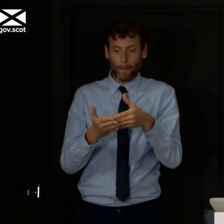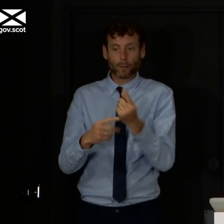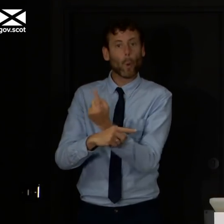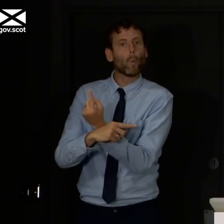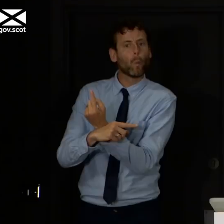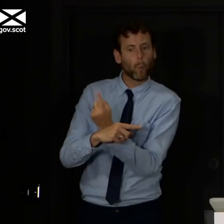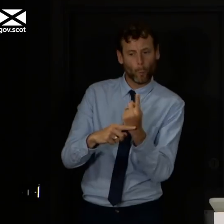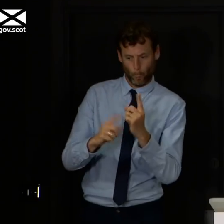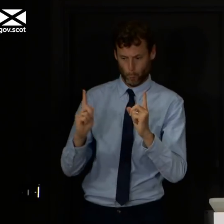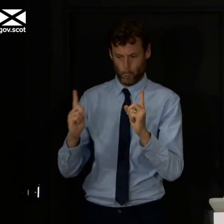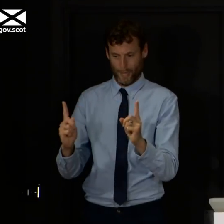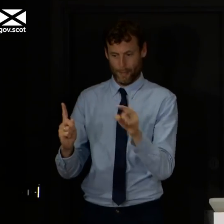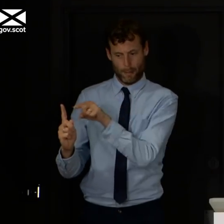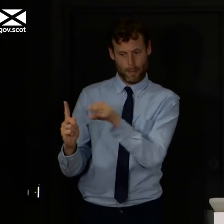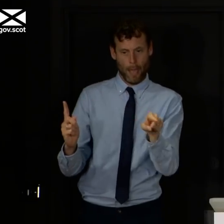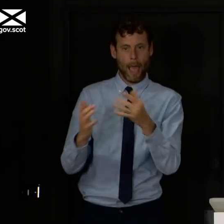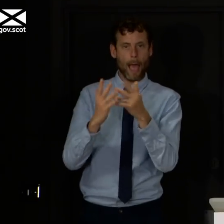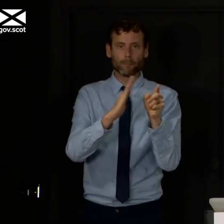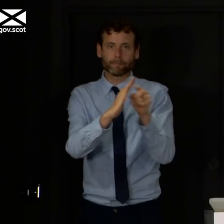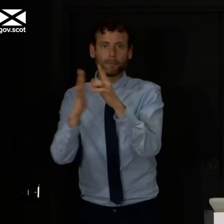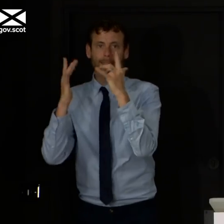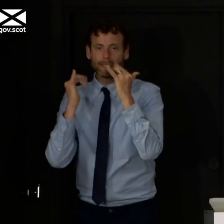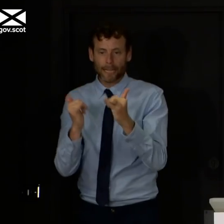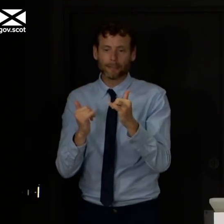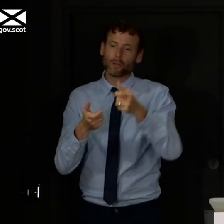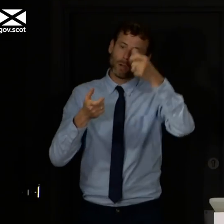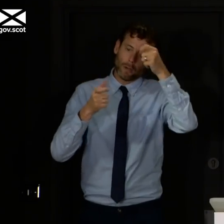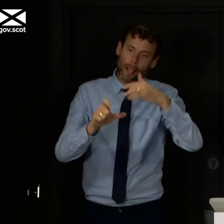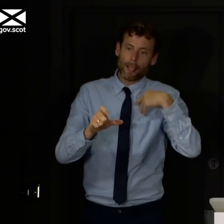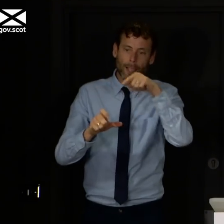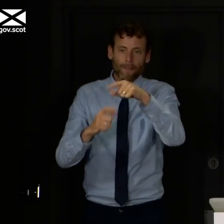total of the numbers of residents and staff who had been tested because if your interest